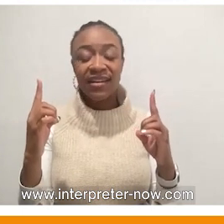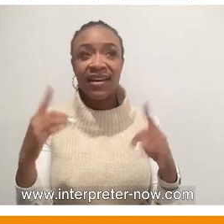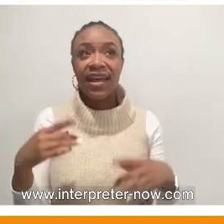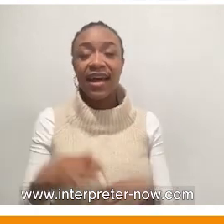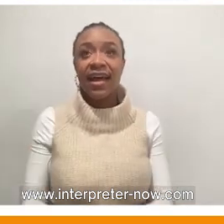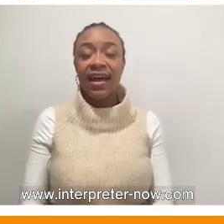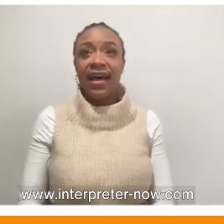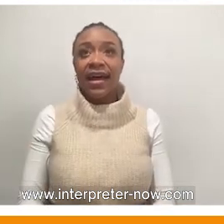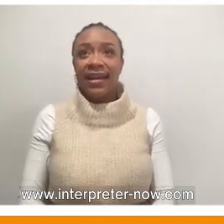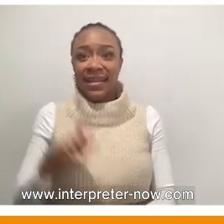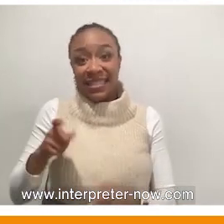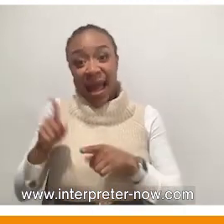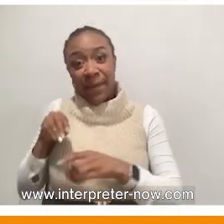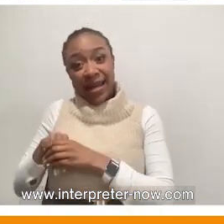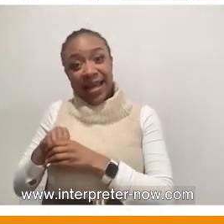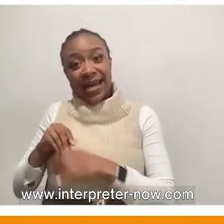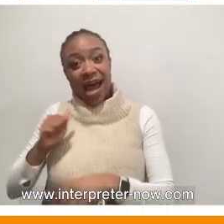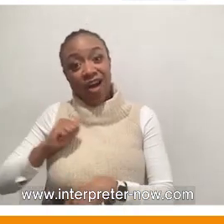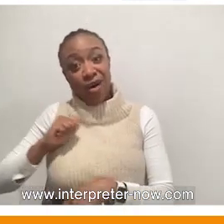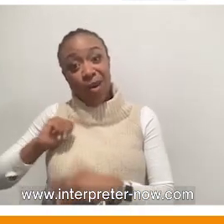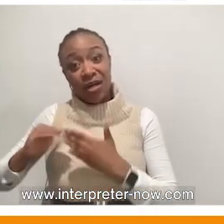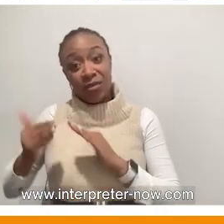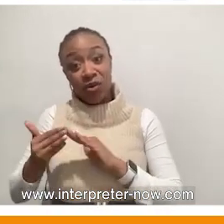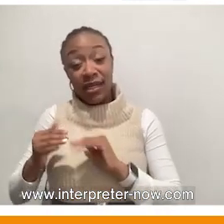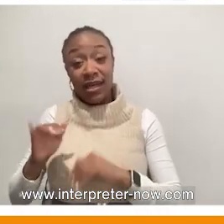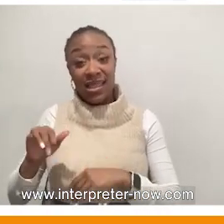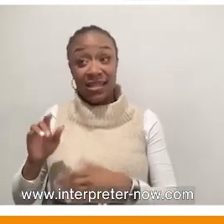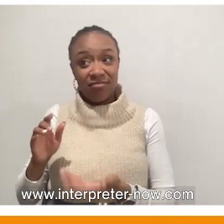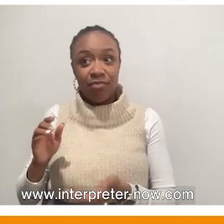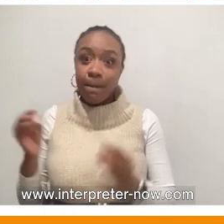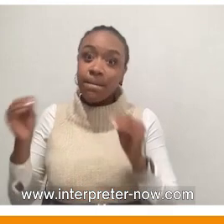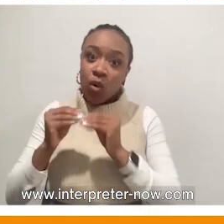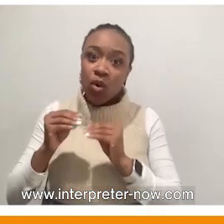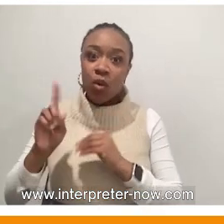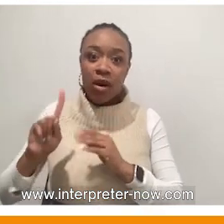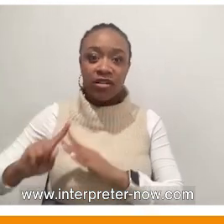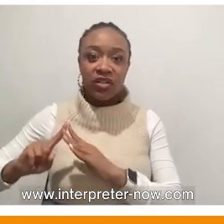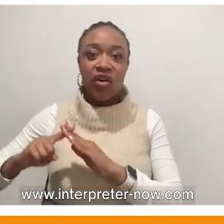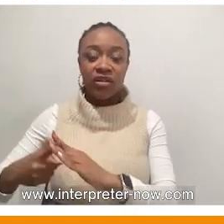There's so much education that comes within our own communities, probably even more at start.